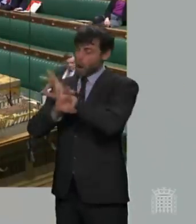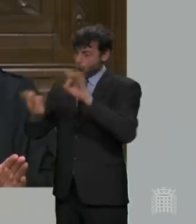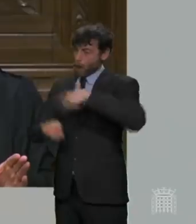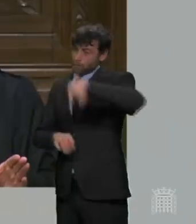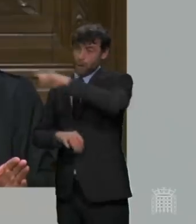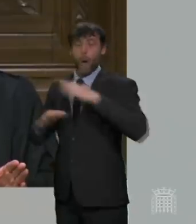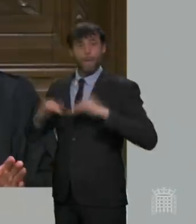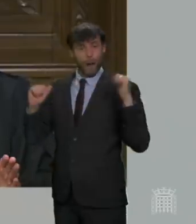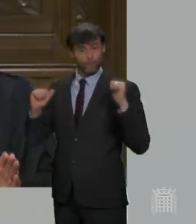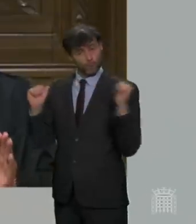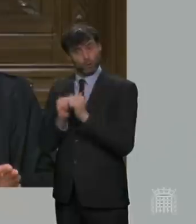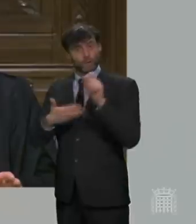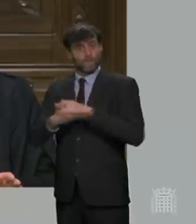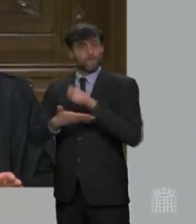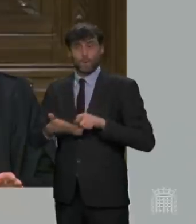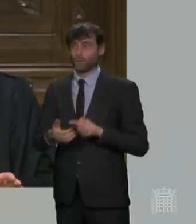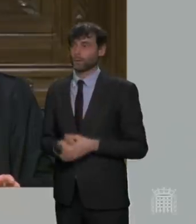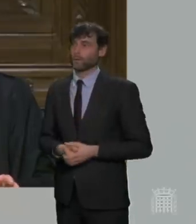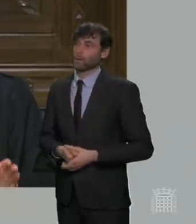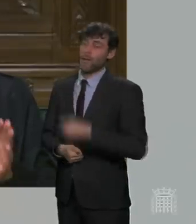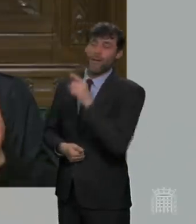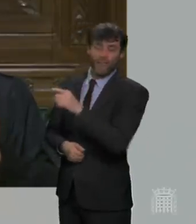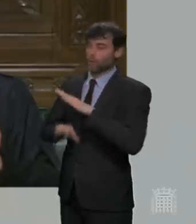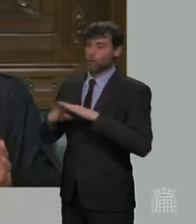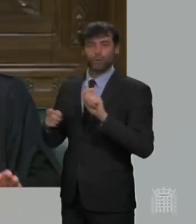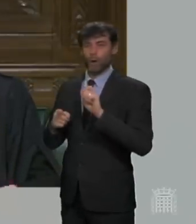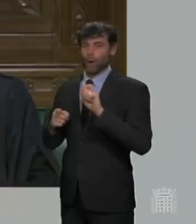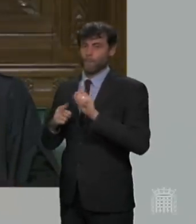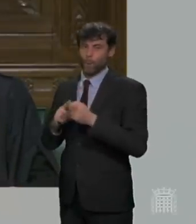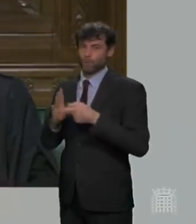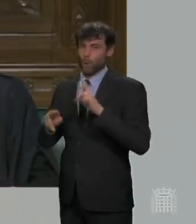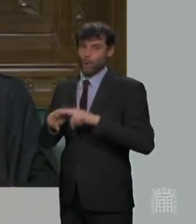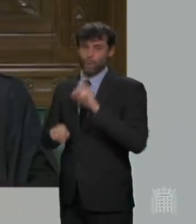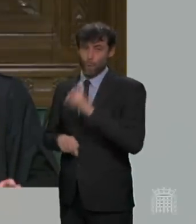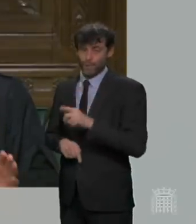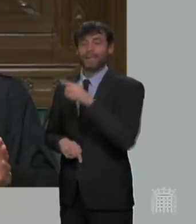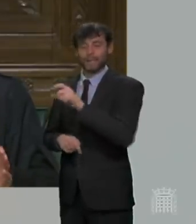May I just say that that is not a point of order? It is certainly a point of clarification, and that